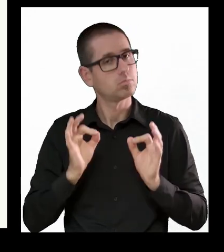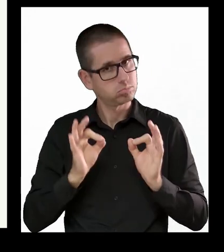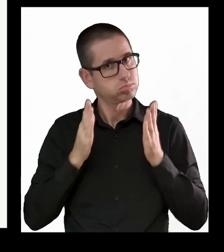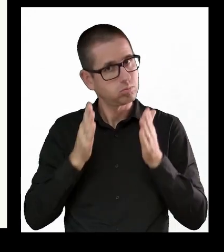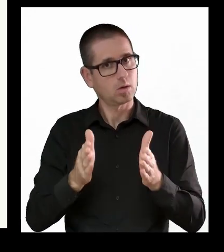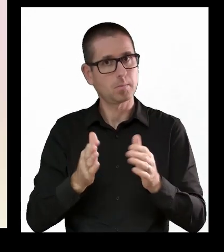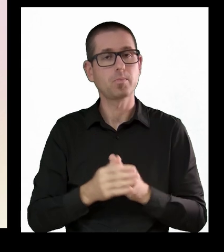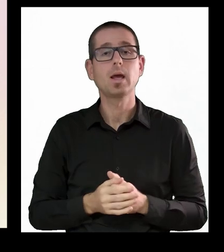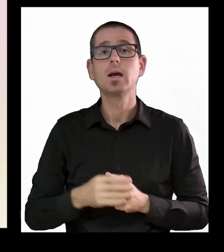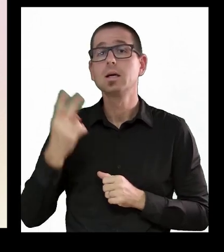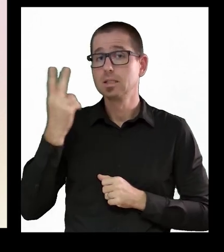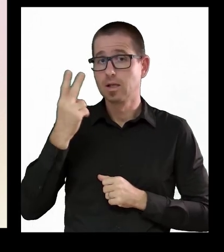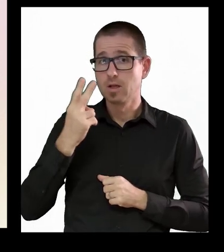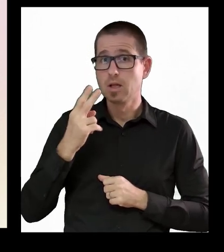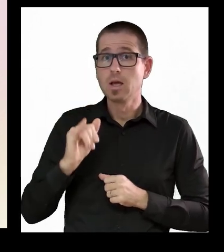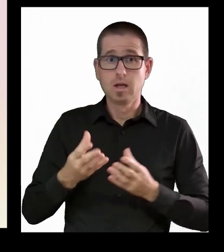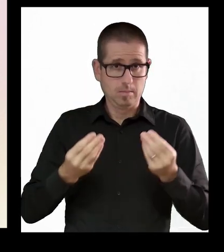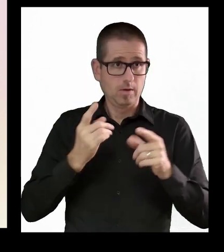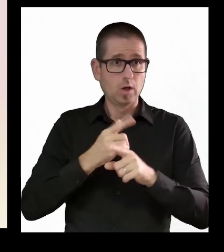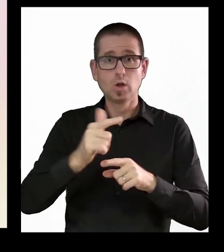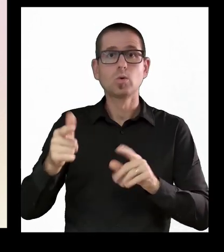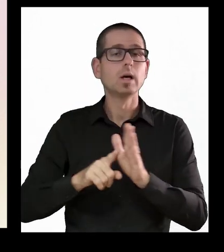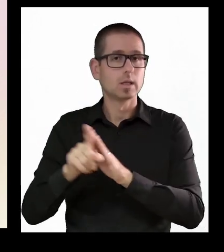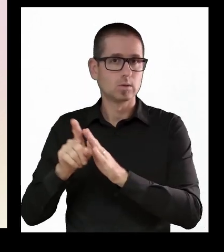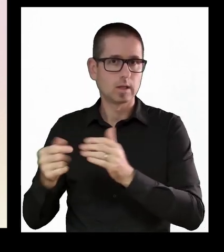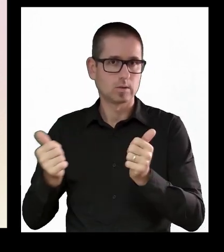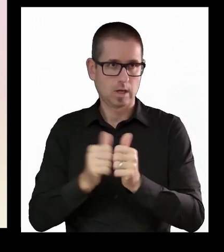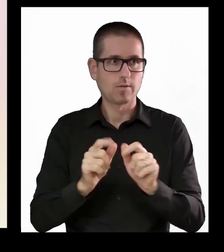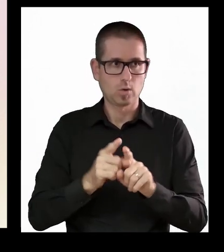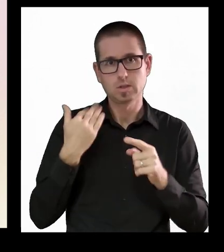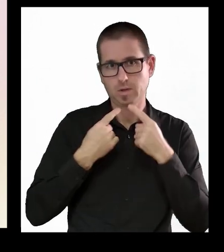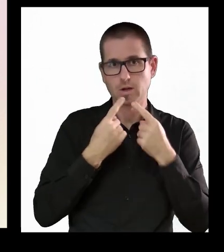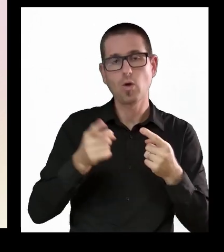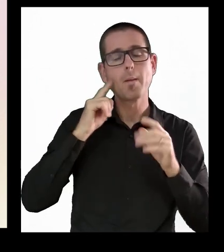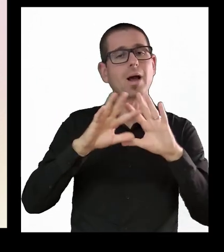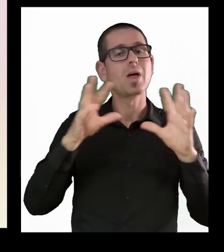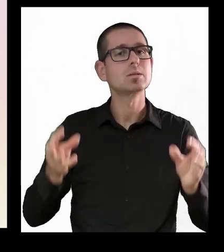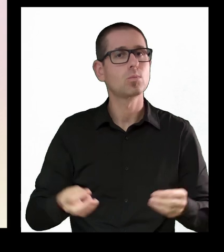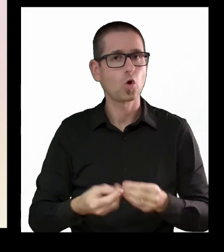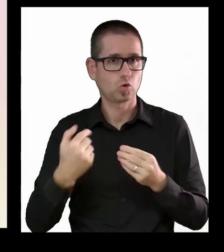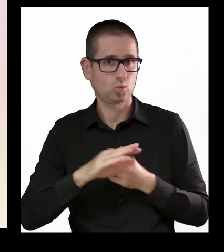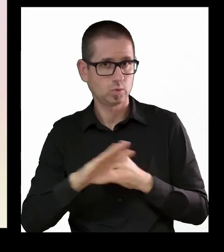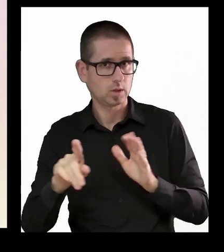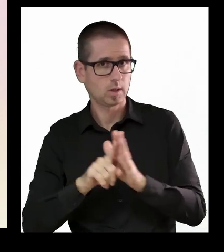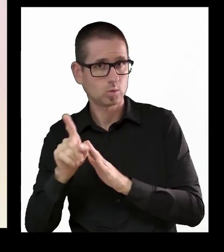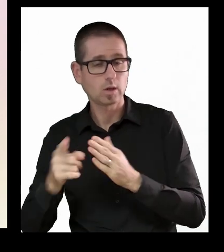Of course there are too many other results as well, as I said. But generally all the results is positive and